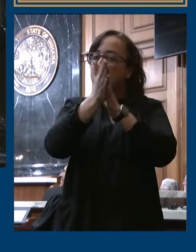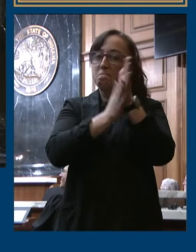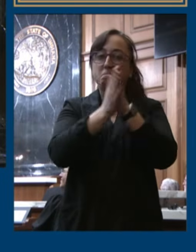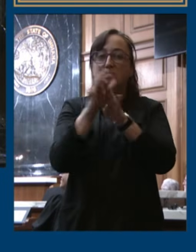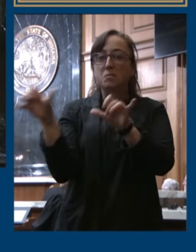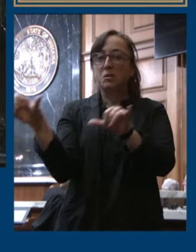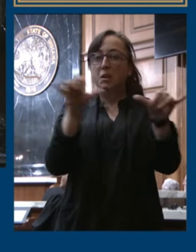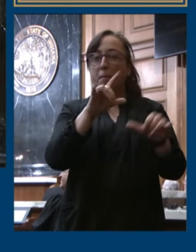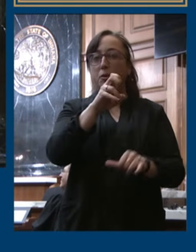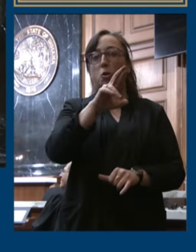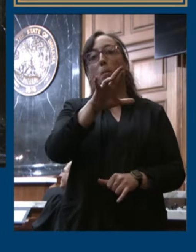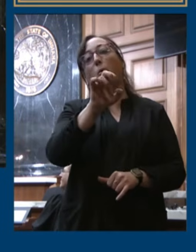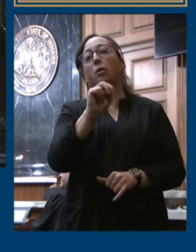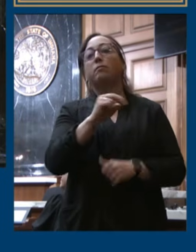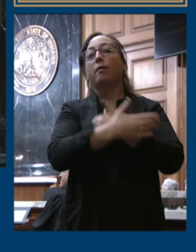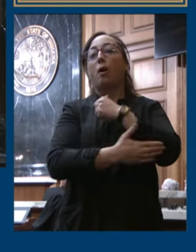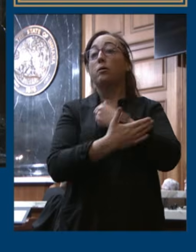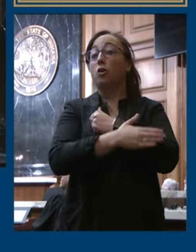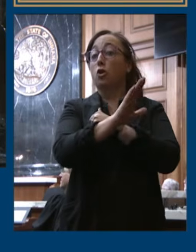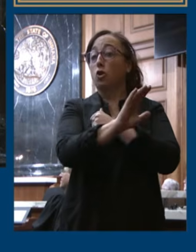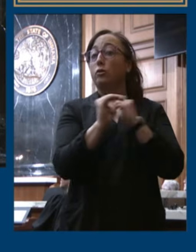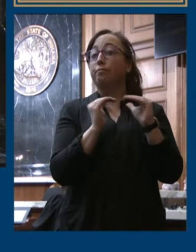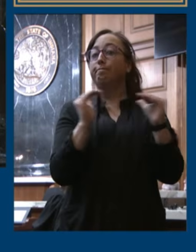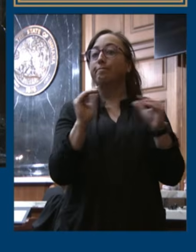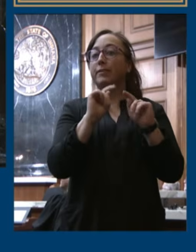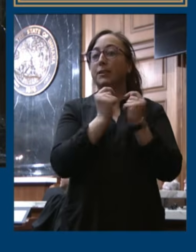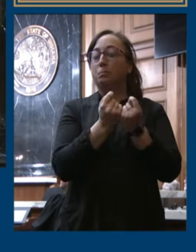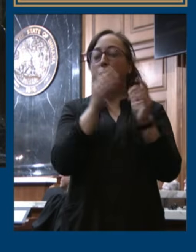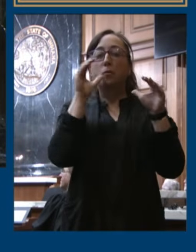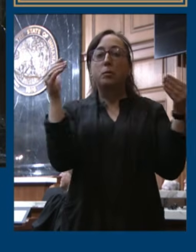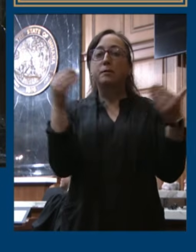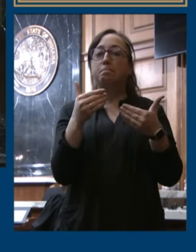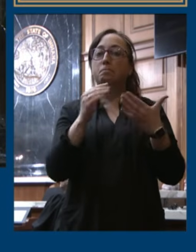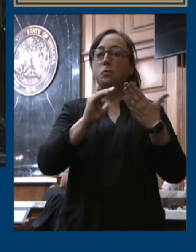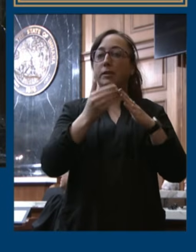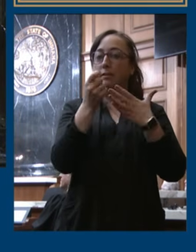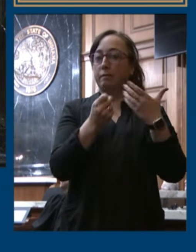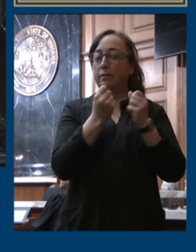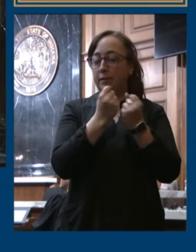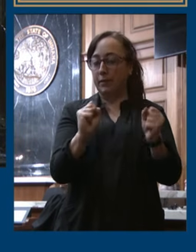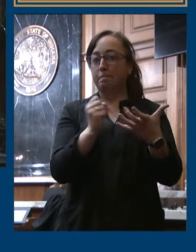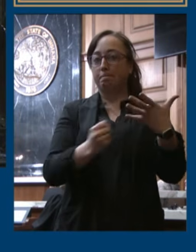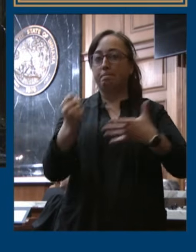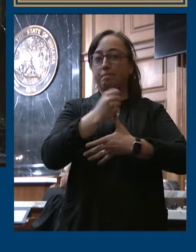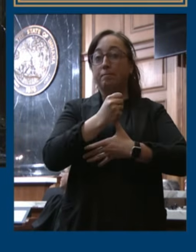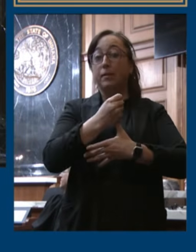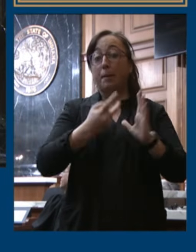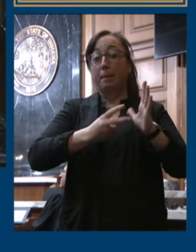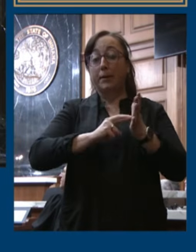THE JUSTICE TEAM THERE ALSO FOCUSES ON COMMUNITY SAFETY. AND FOR THEM, THAT MEANS HAVING PEOPLE WITH LIVED